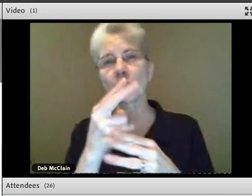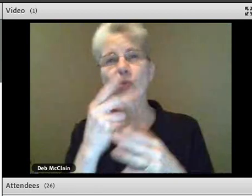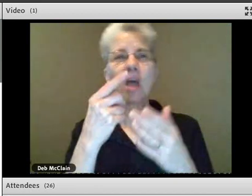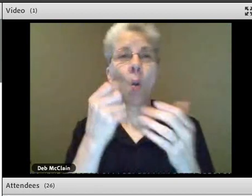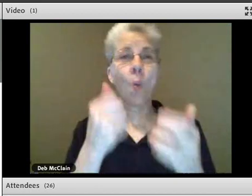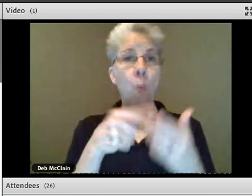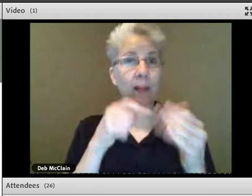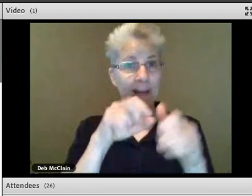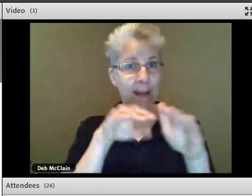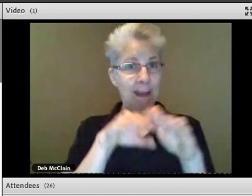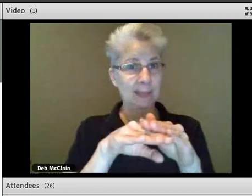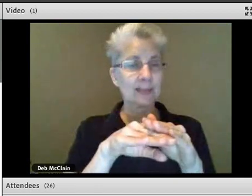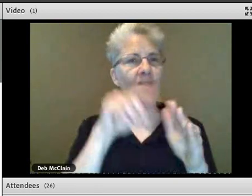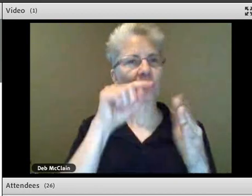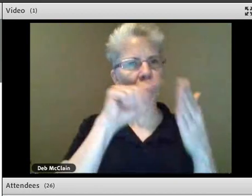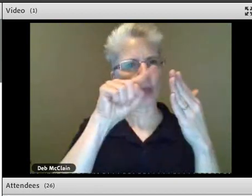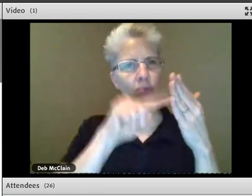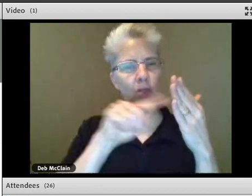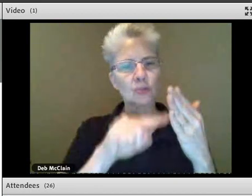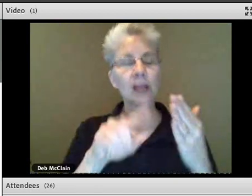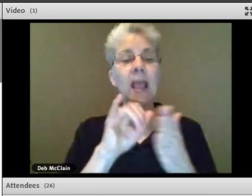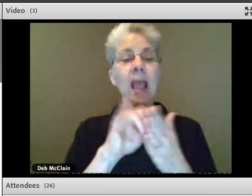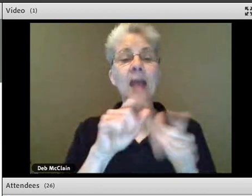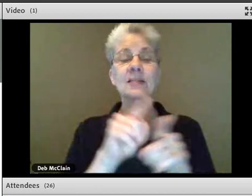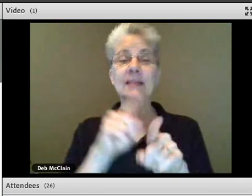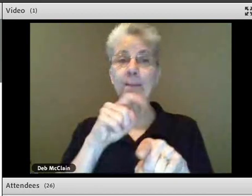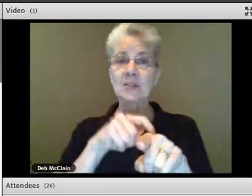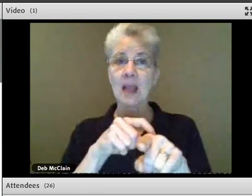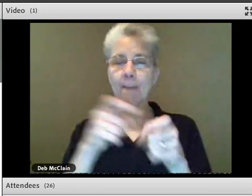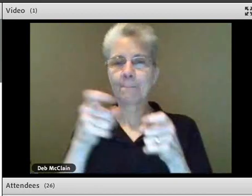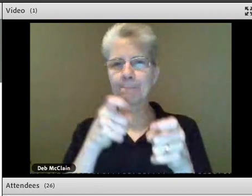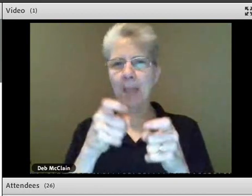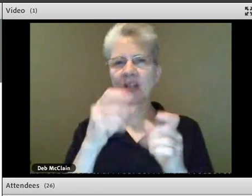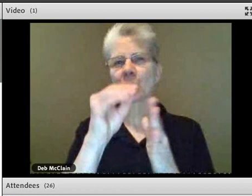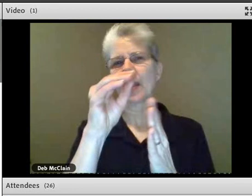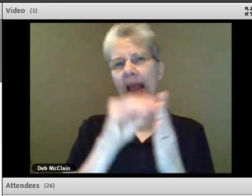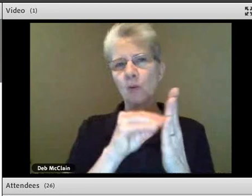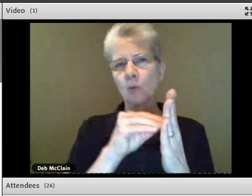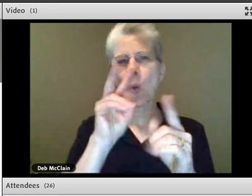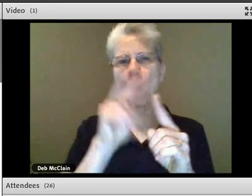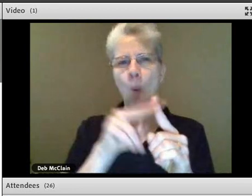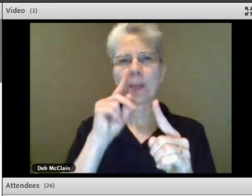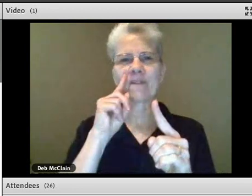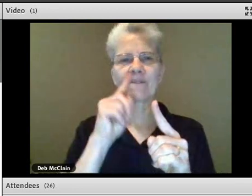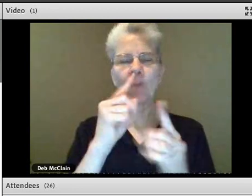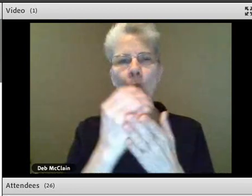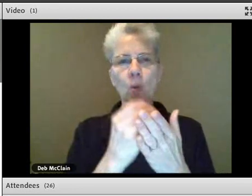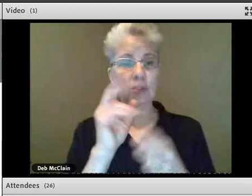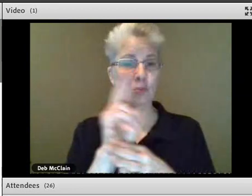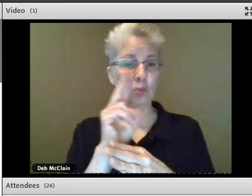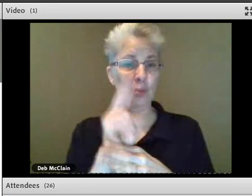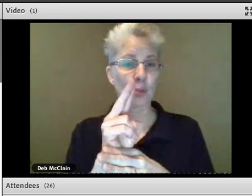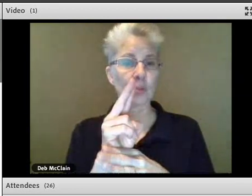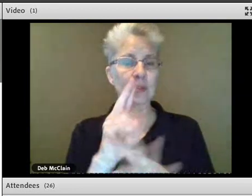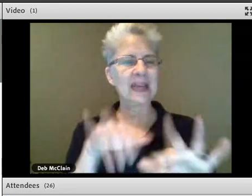And then at the same time, you want to also manage enrollment, so what courses they get. The only challenging piece with an LMS